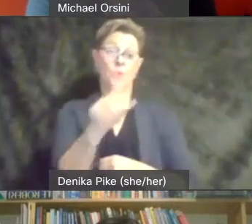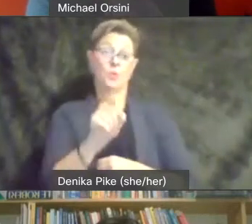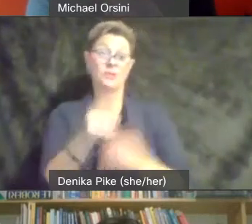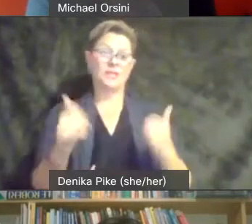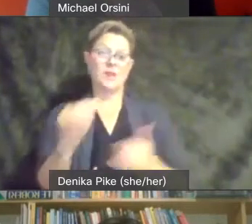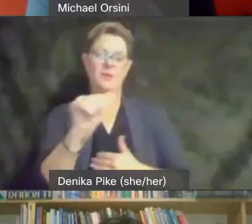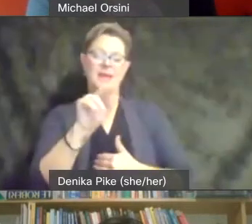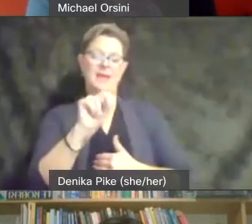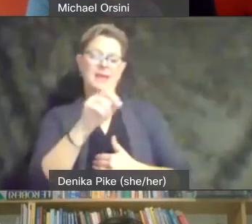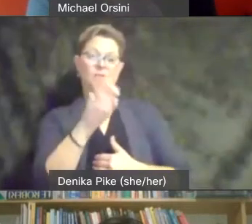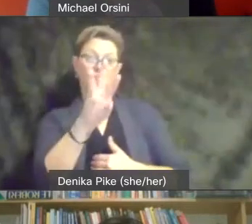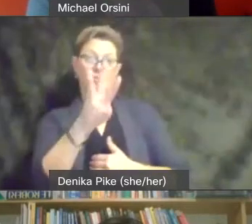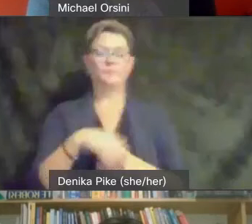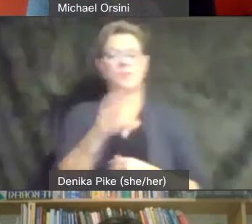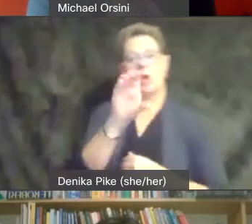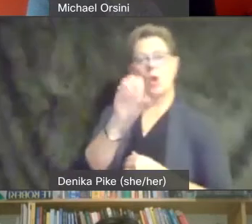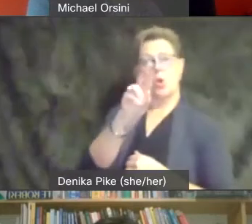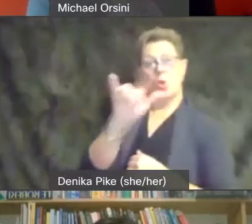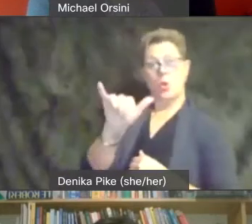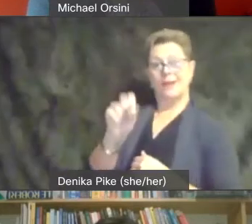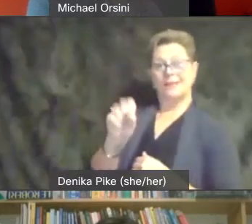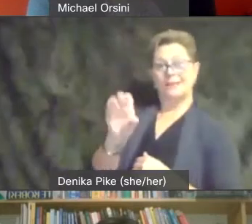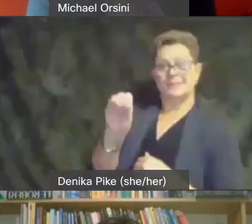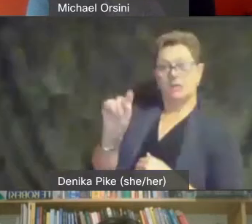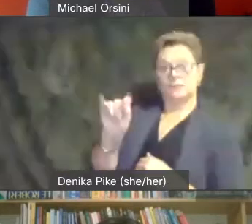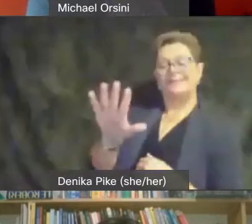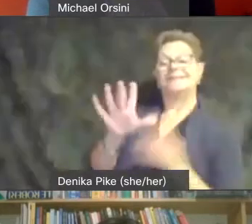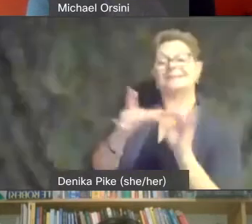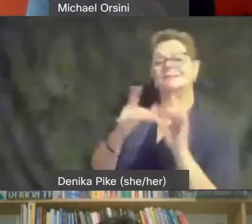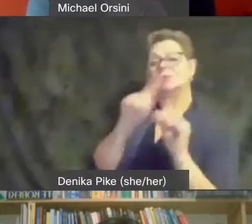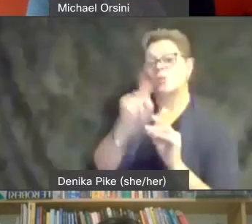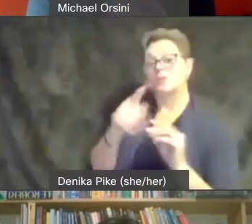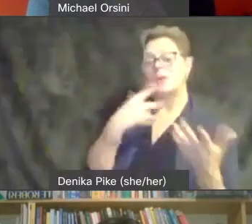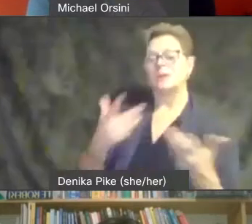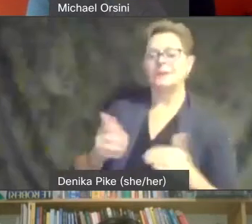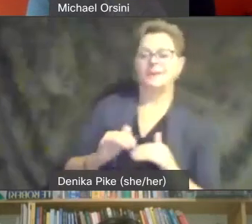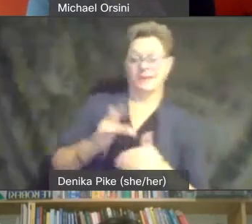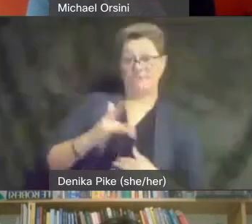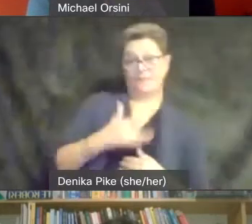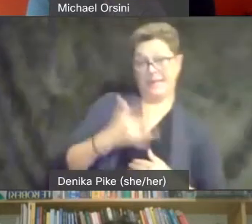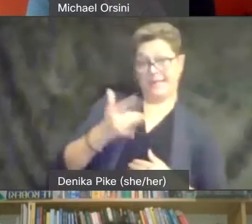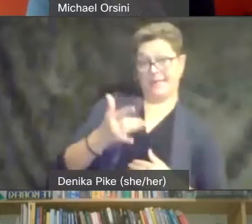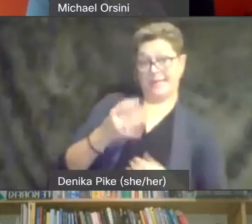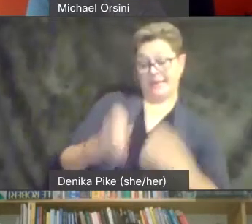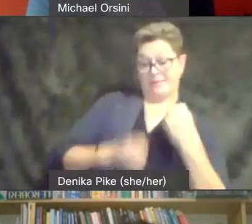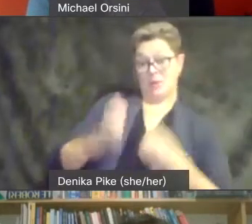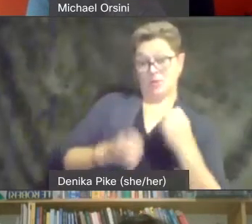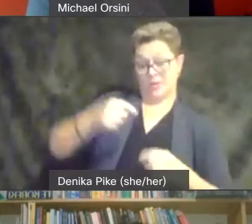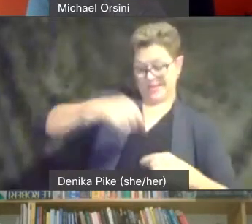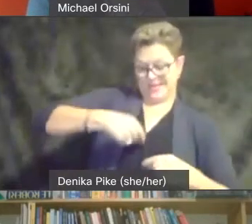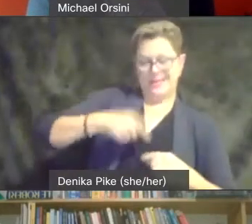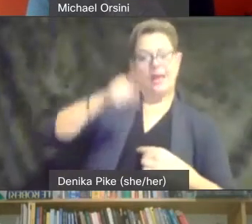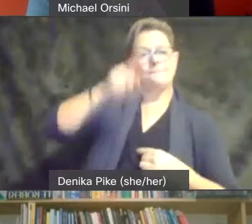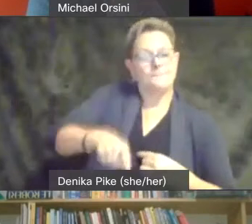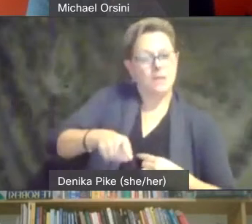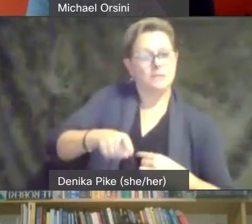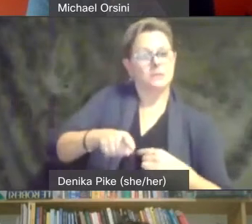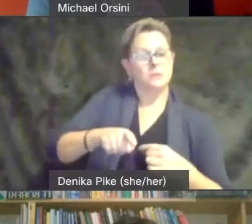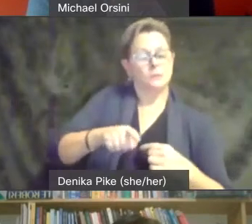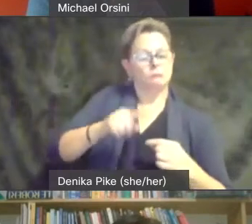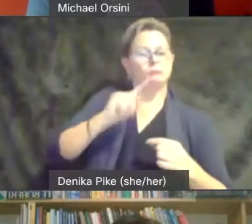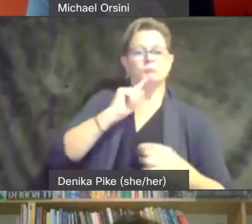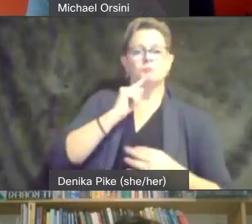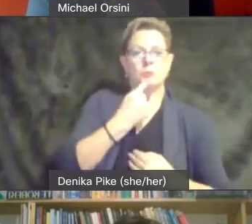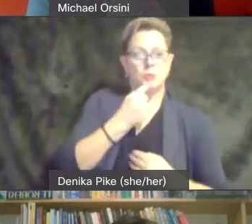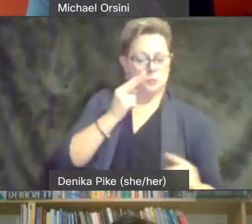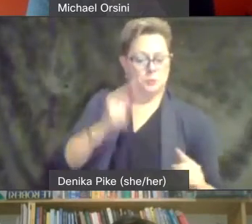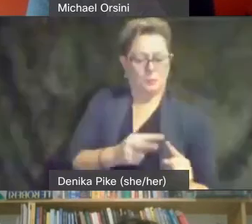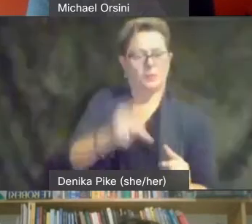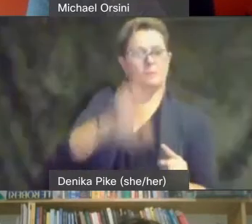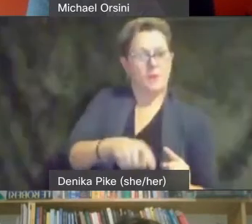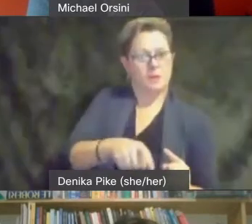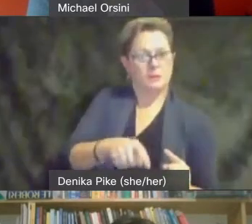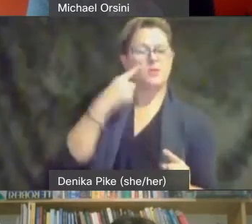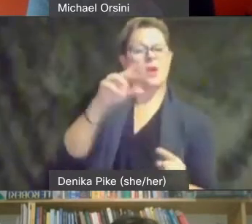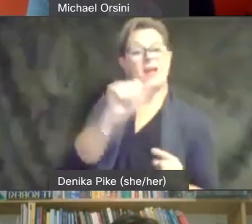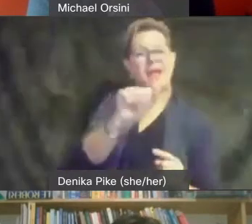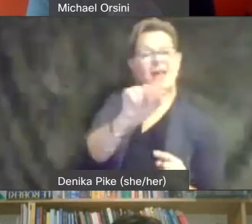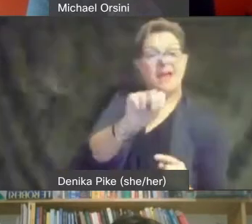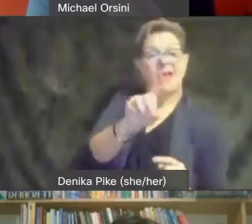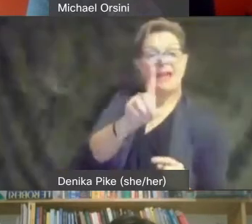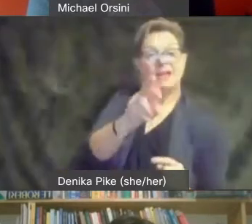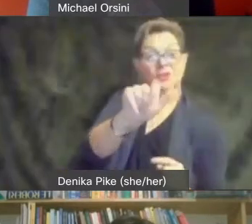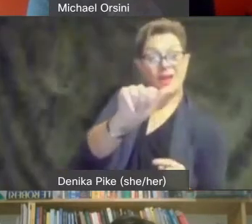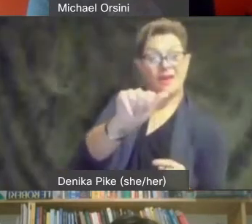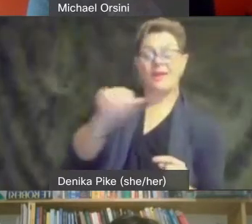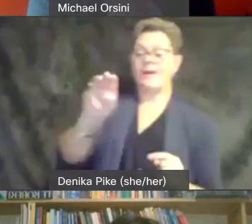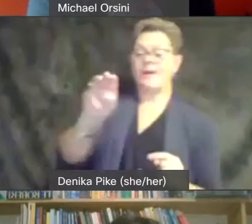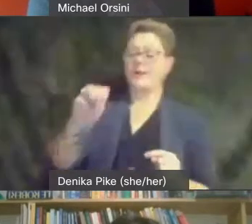Yes, this 1 comes from Cory Scott what would it look like to take feelings and emotions? Seriously and transformative ways moving forward for Andrea and Michael in particular is this question and I guess Andrea, we can start with you.